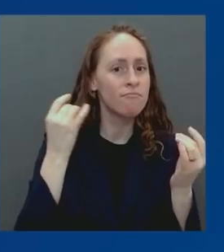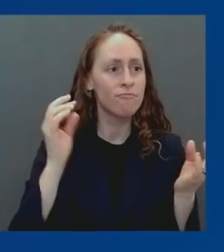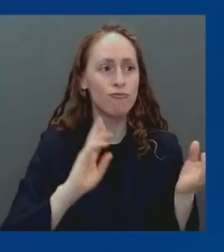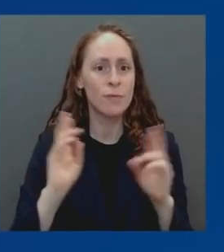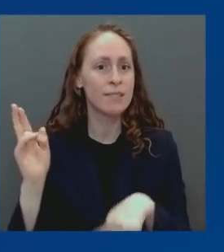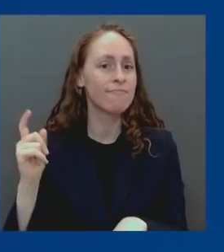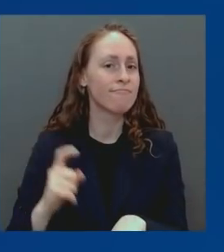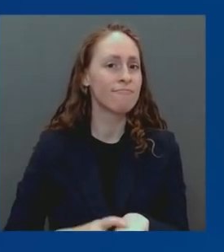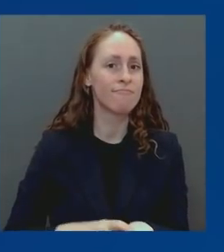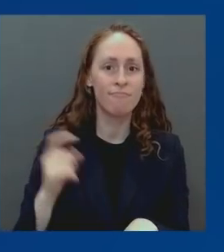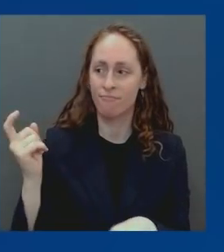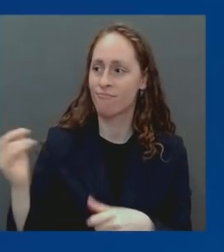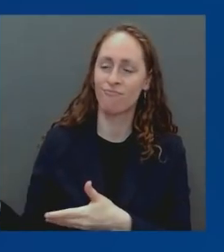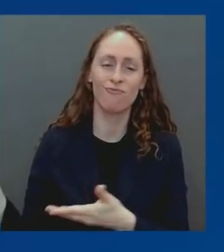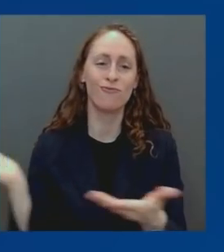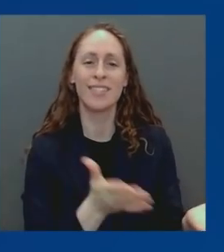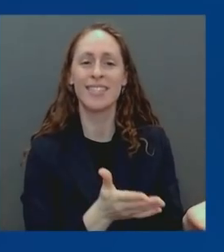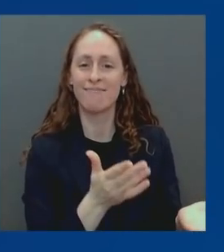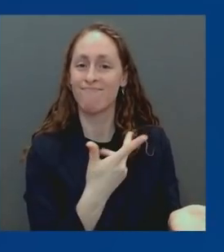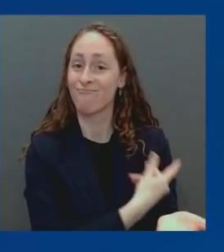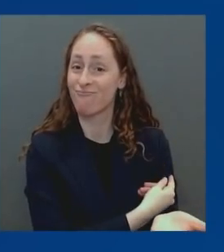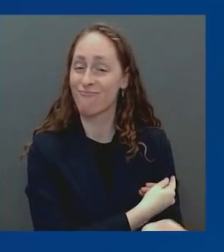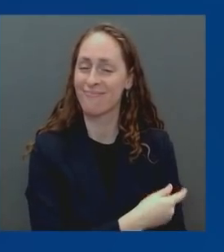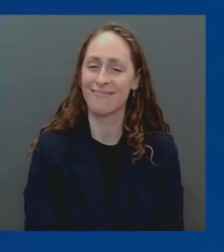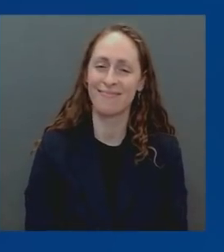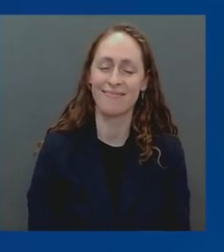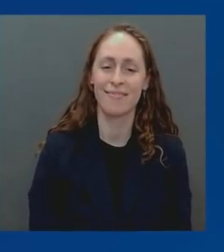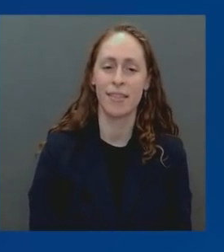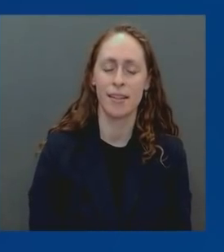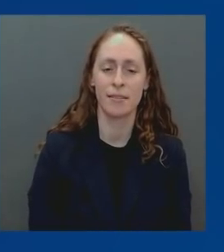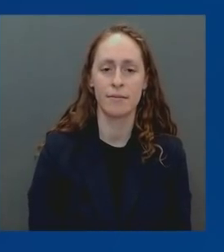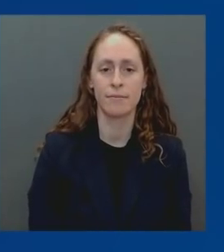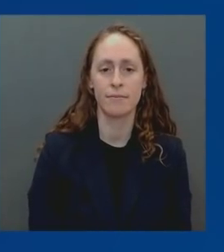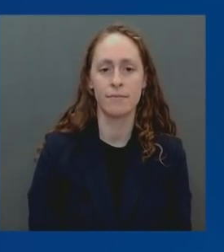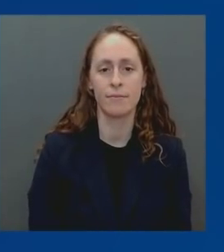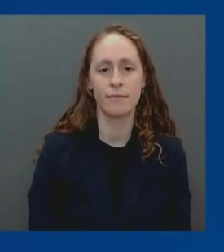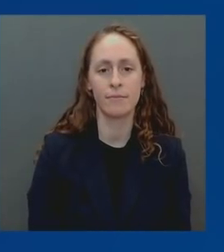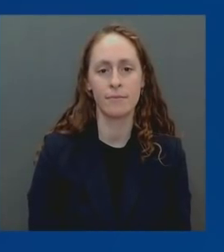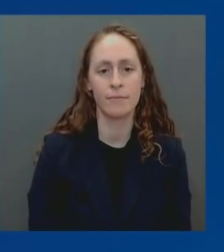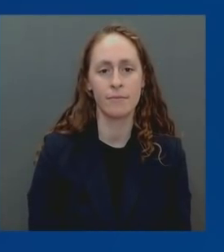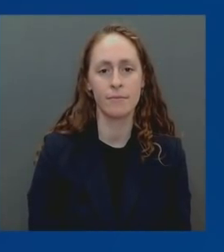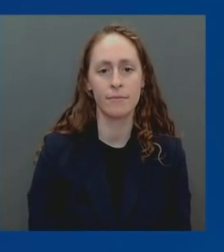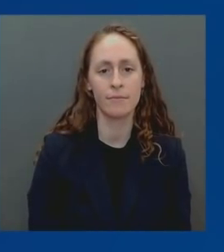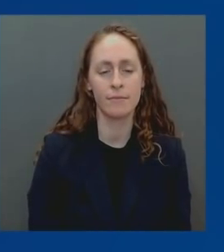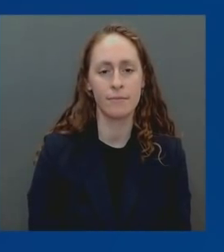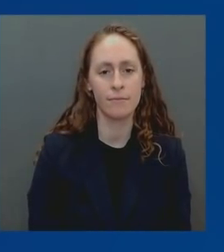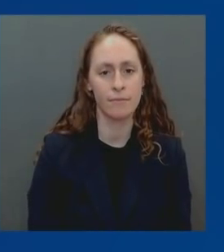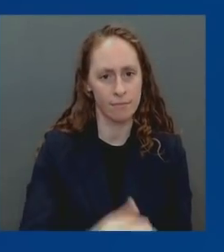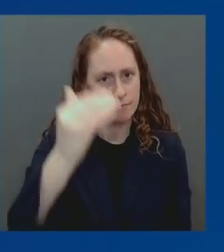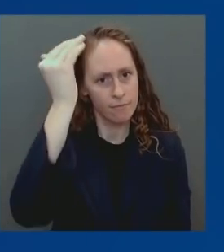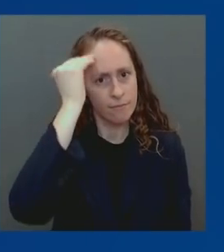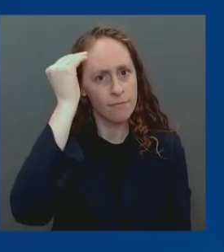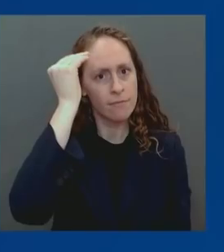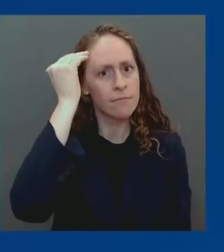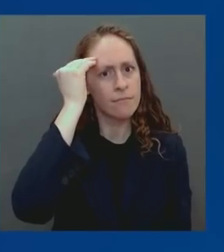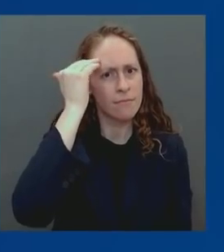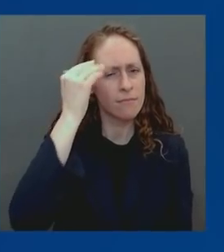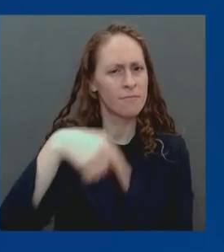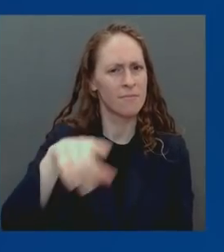While we know many parents are eager to get their kids the protection of the vaccine, we know others have questions. So, we're working with our partners